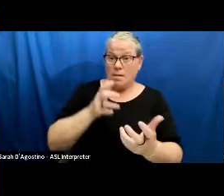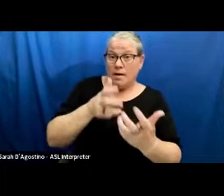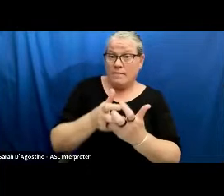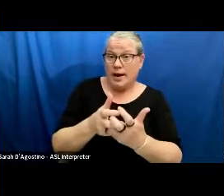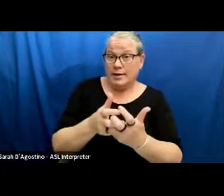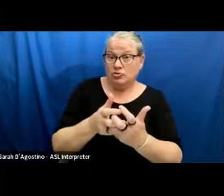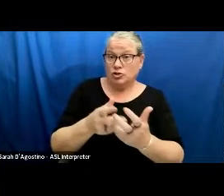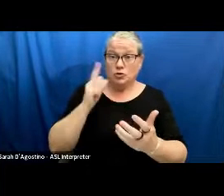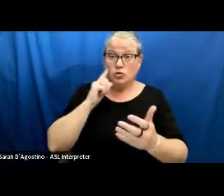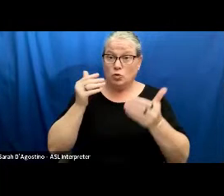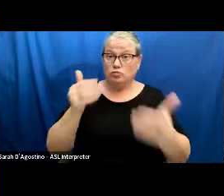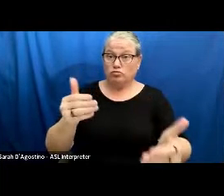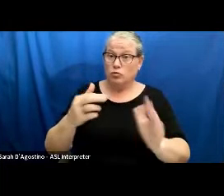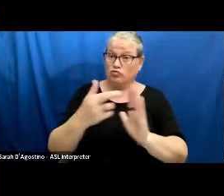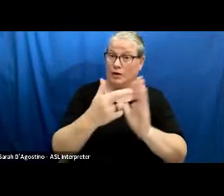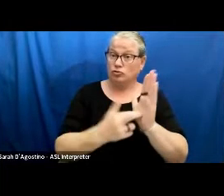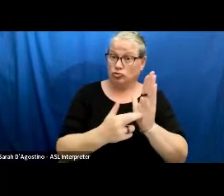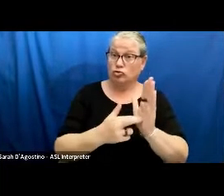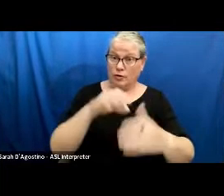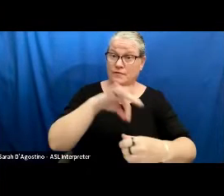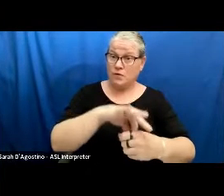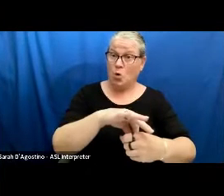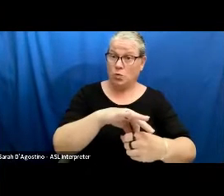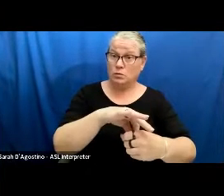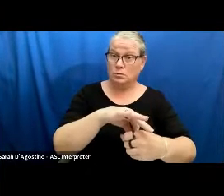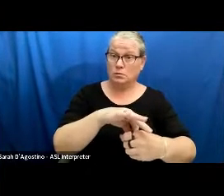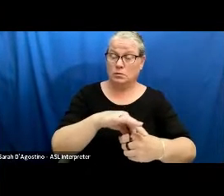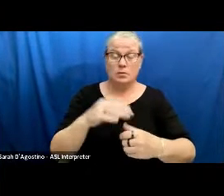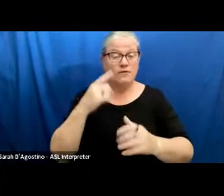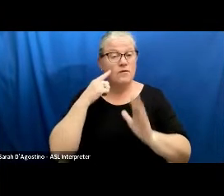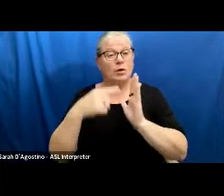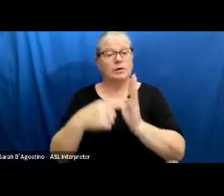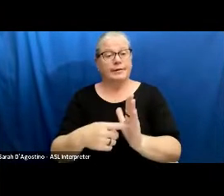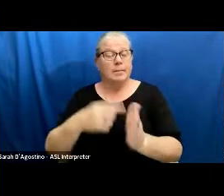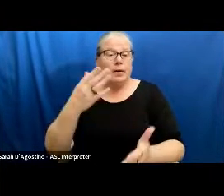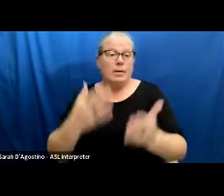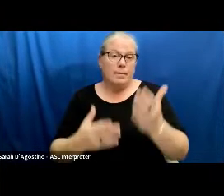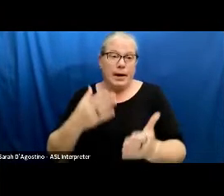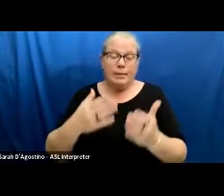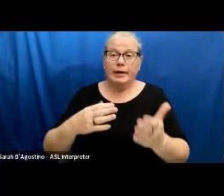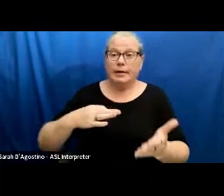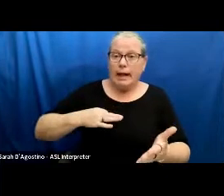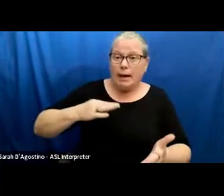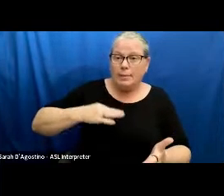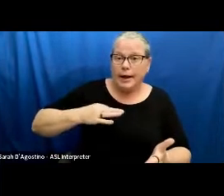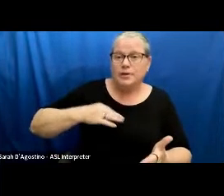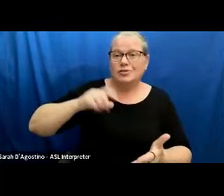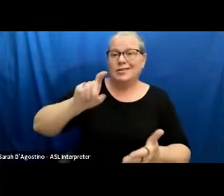for example they need the voter registration application to be provided to them